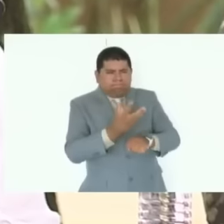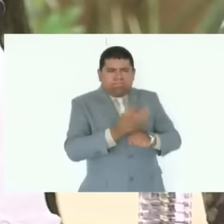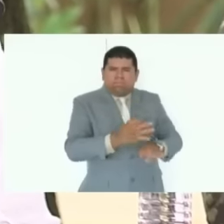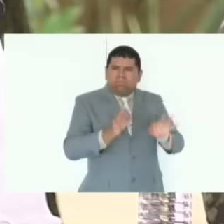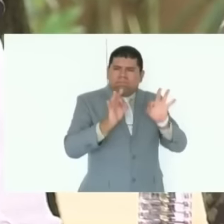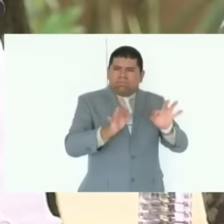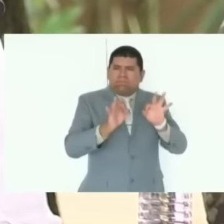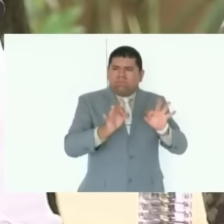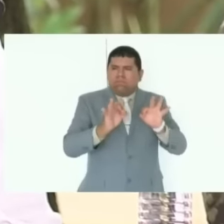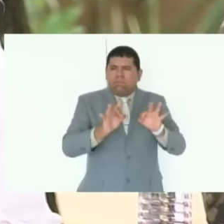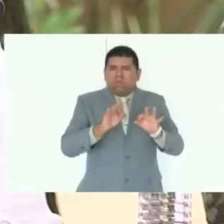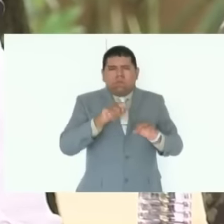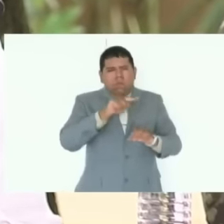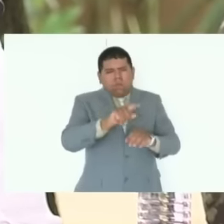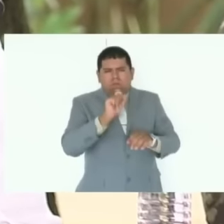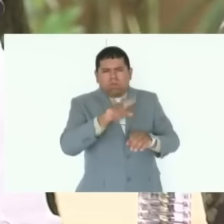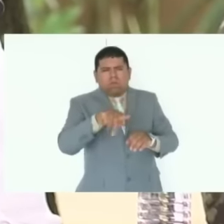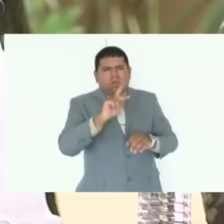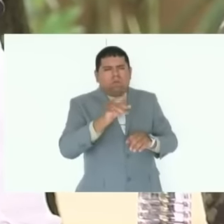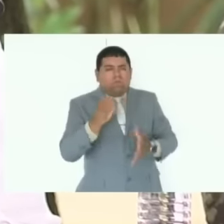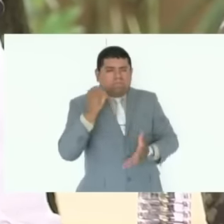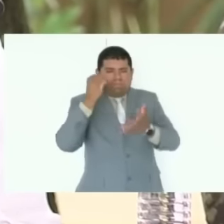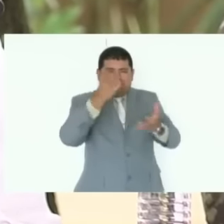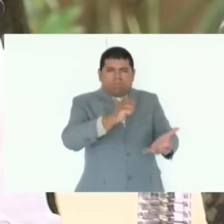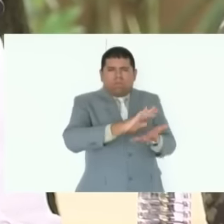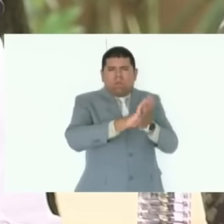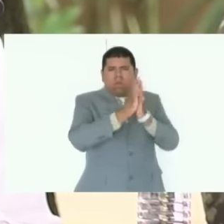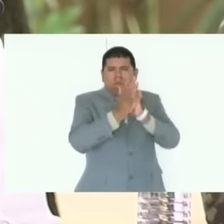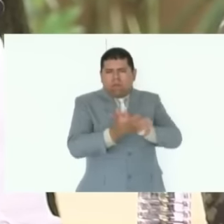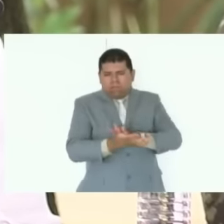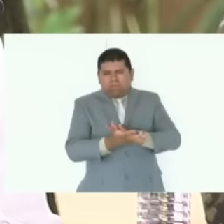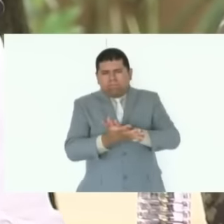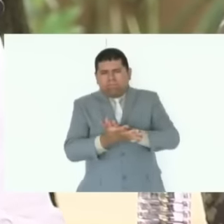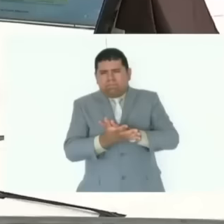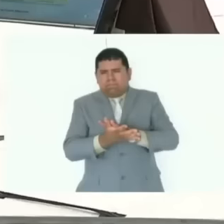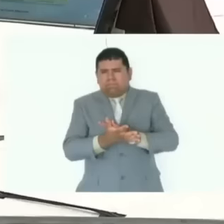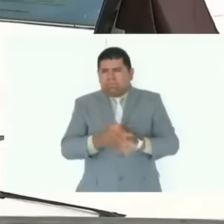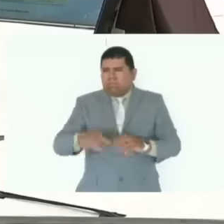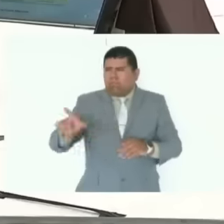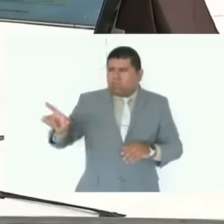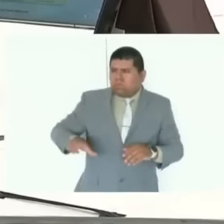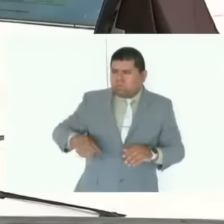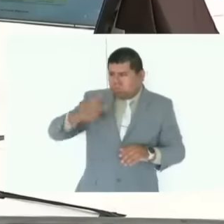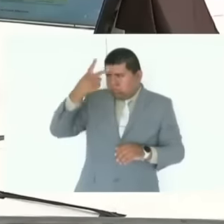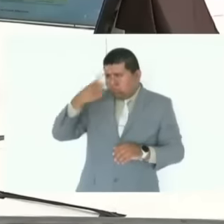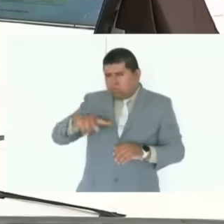a conversion conversion with a private company in which the state Mexican maintains the rectory of the